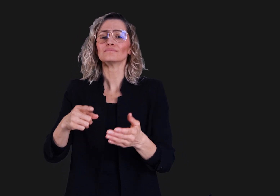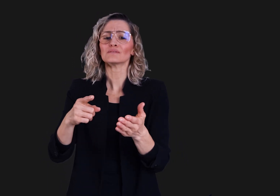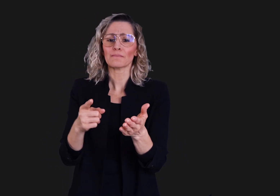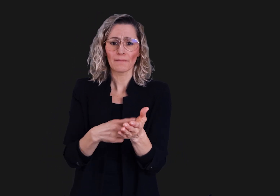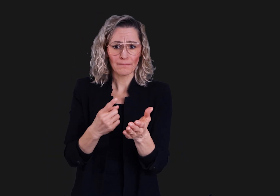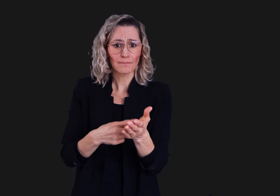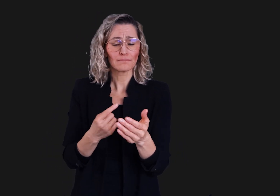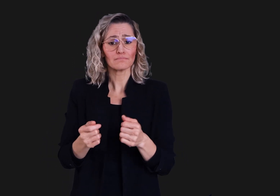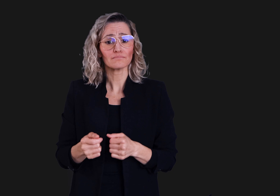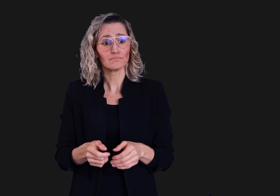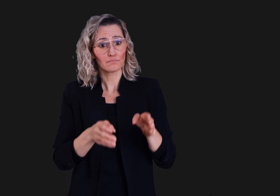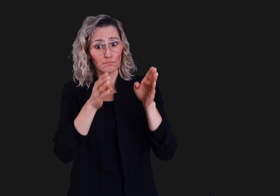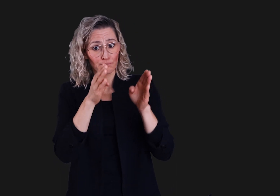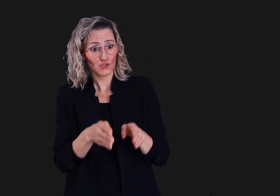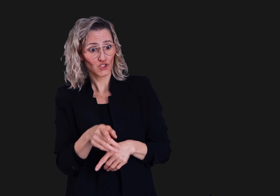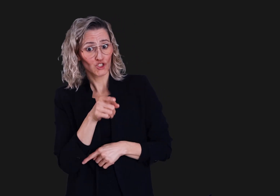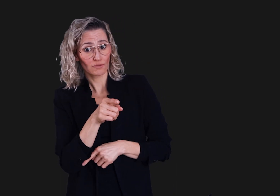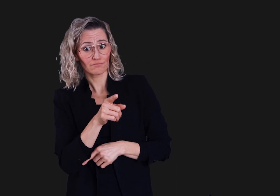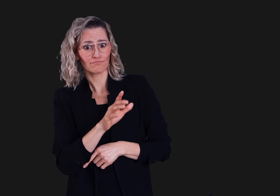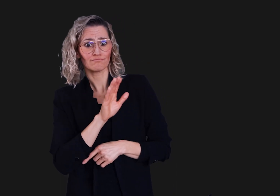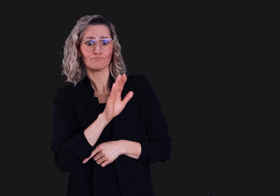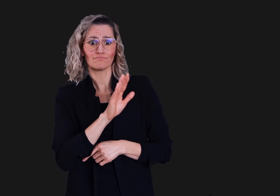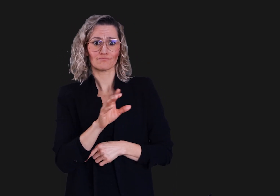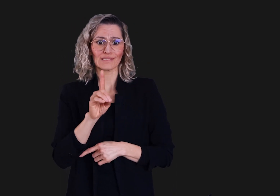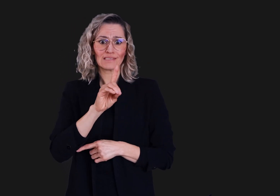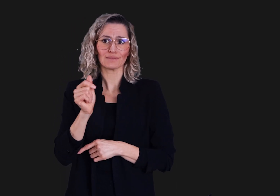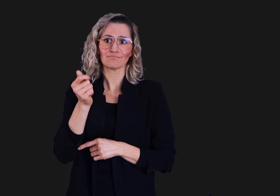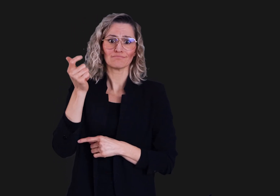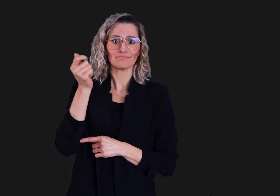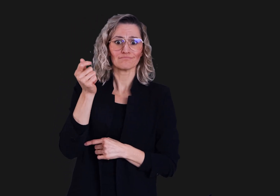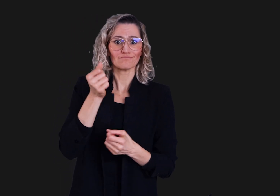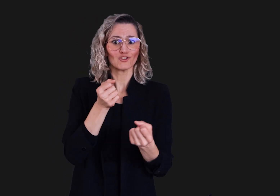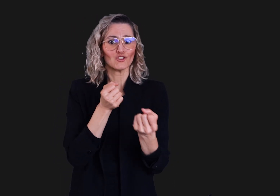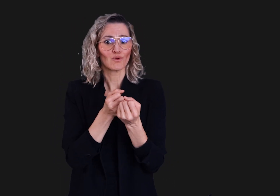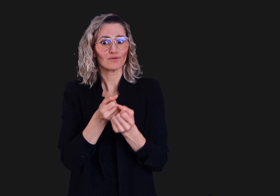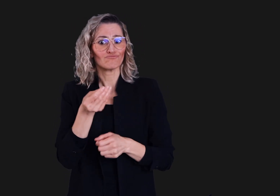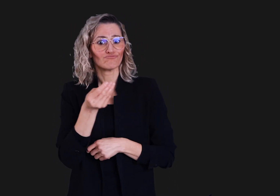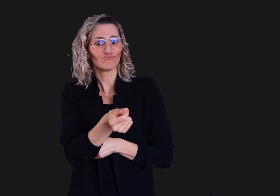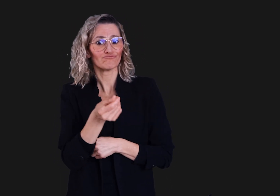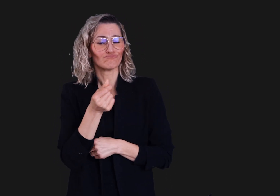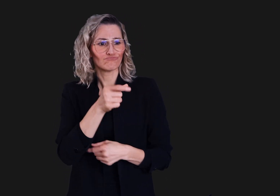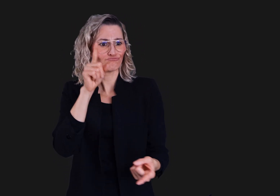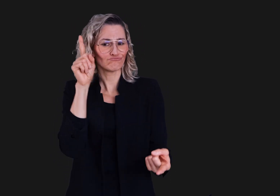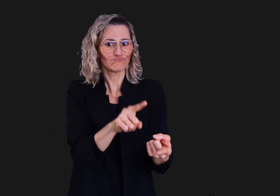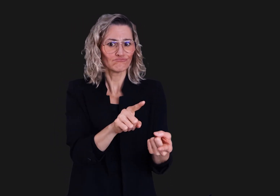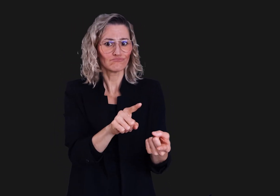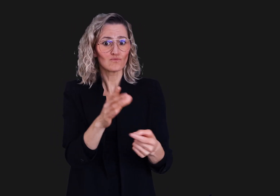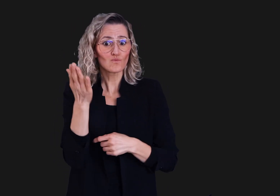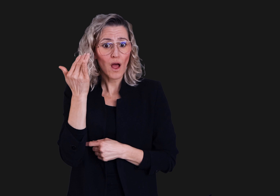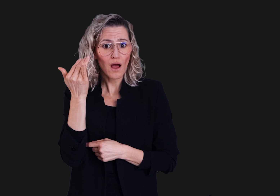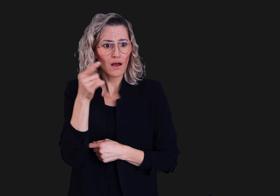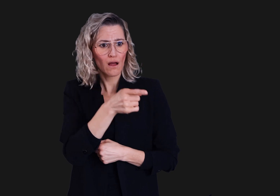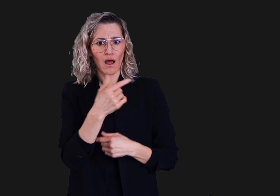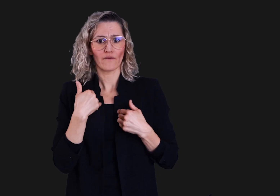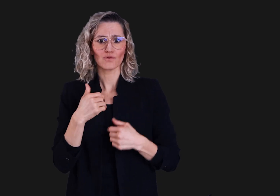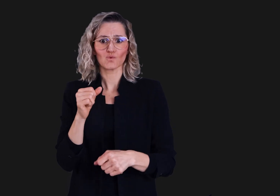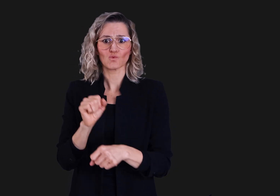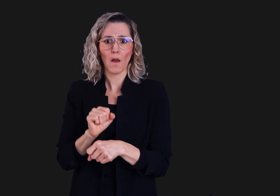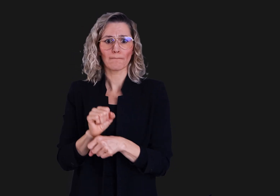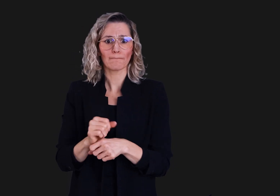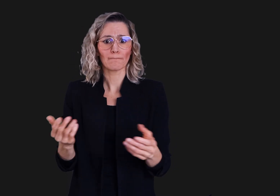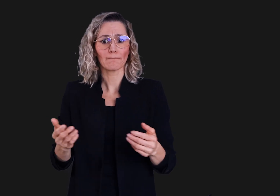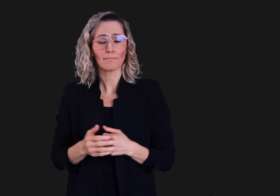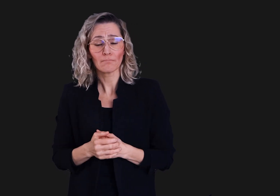Sometimes, a person can have their disability support payments reduced because they got a job.